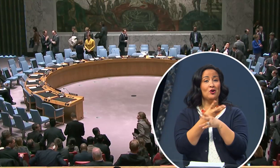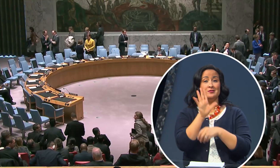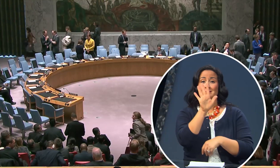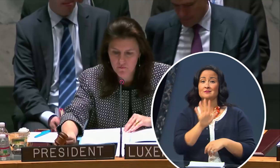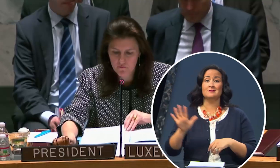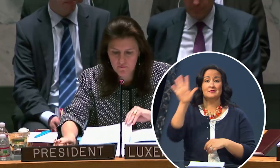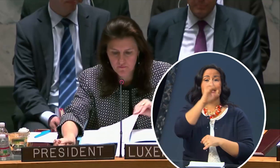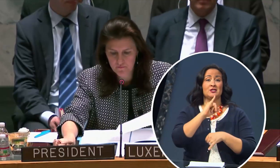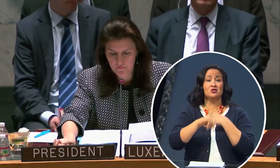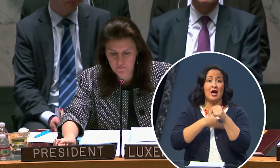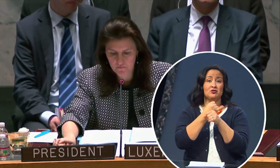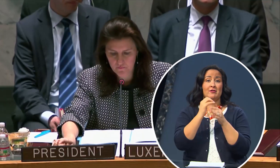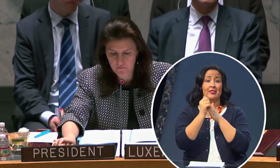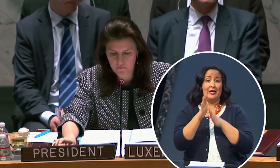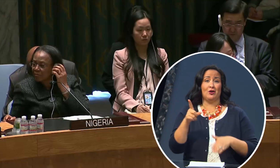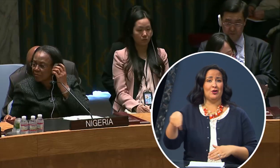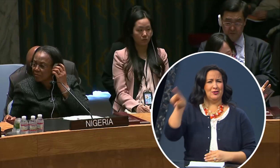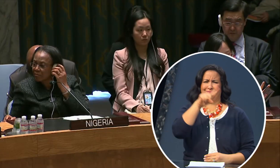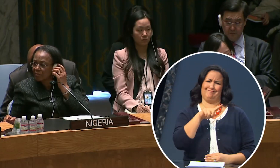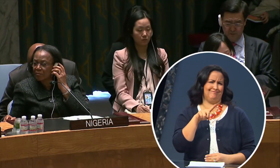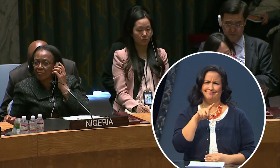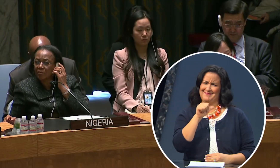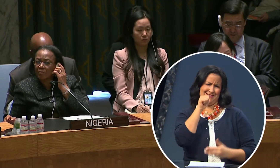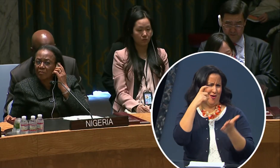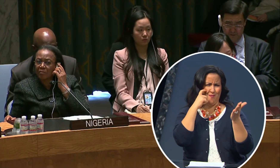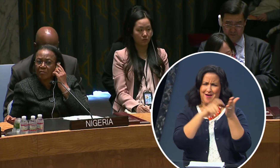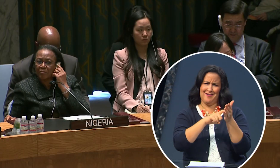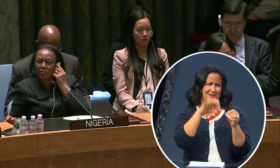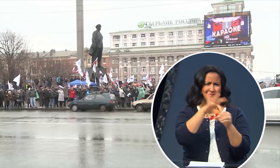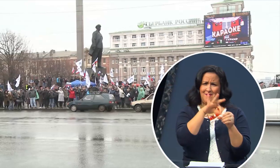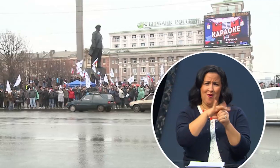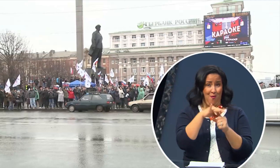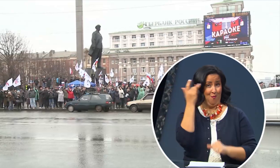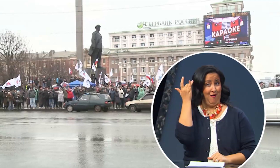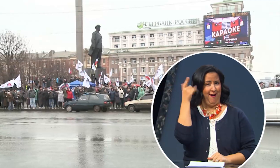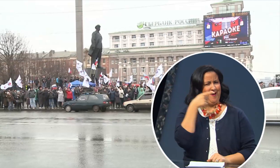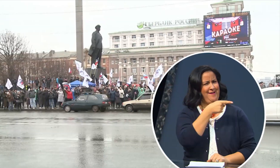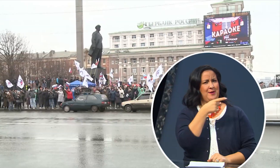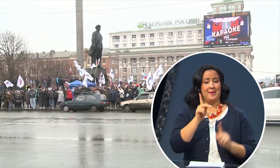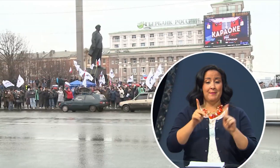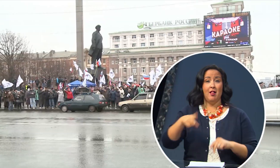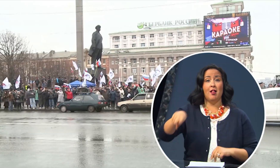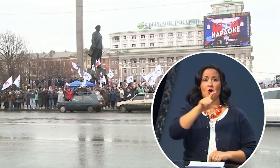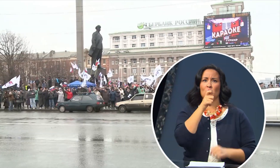INTERNATIONAL LEADERS HAVE CHOSEN NOT TO RECOGNIZE THE VOTE. MANY BELIEVE THAT IT WAS HASTILY